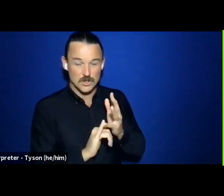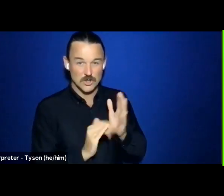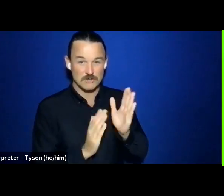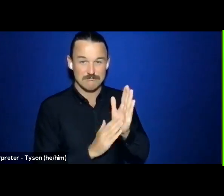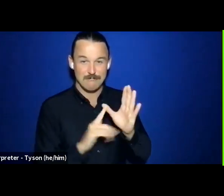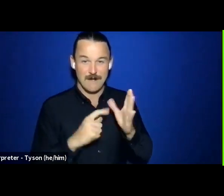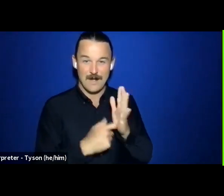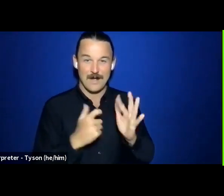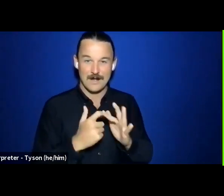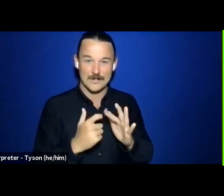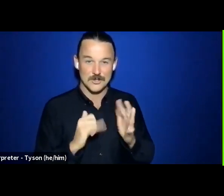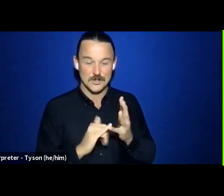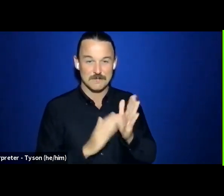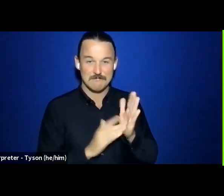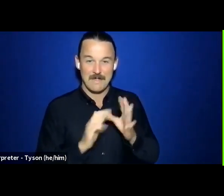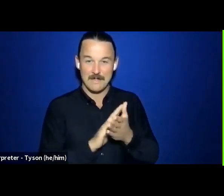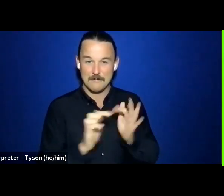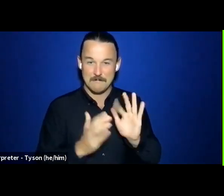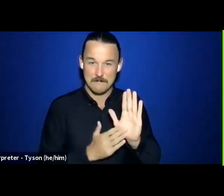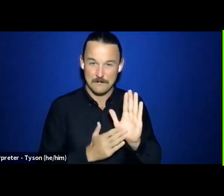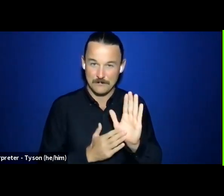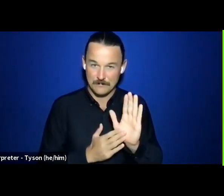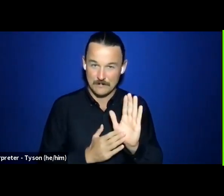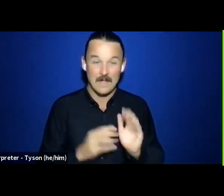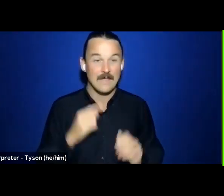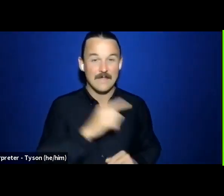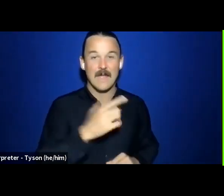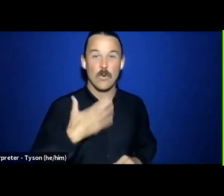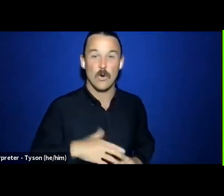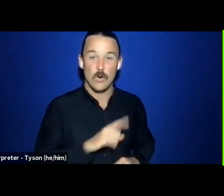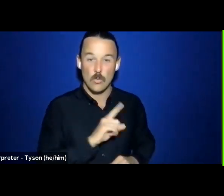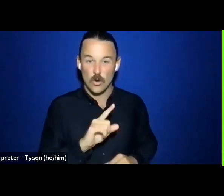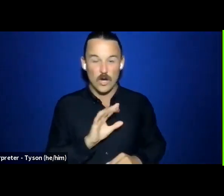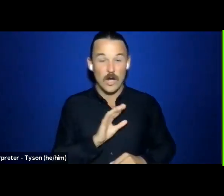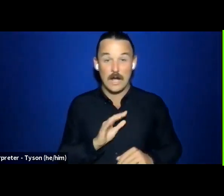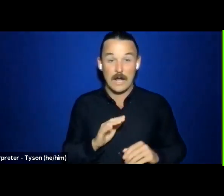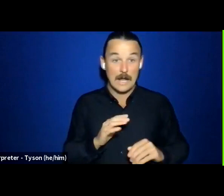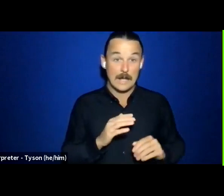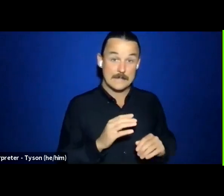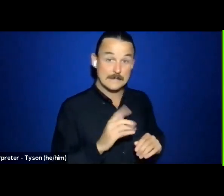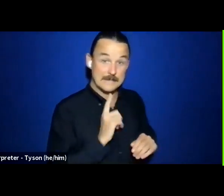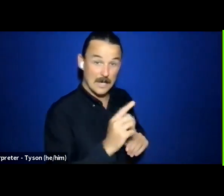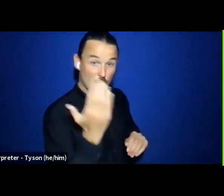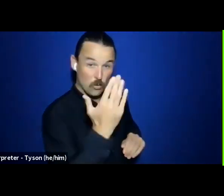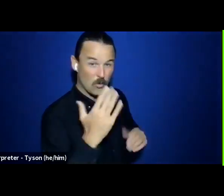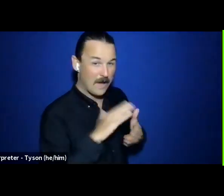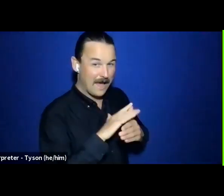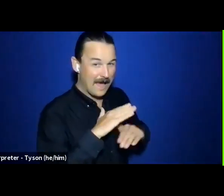call him, smart call him Schmucks make them. wants wants to prohibit school wants to prohibit scores from teaching that trans And gender dive teaching that trans And gender